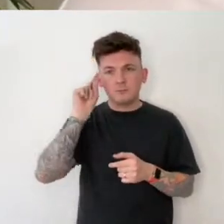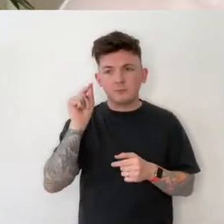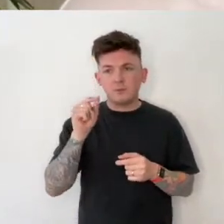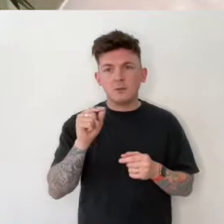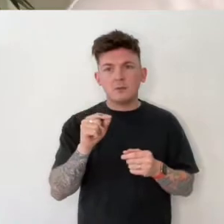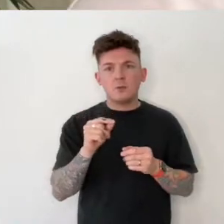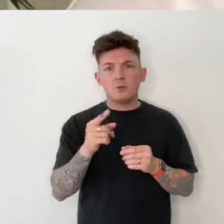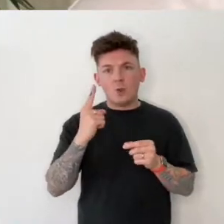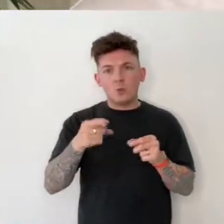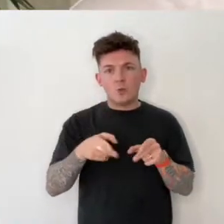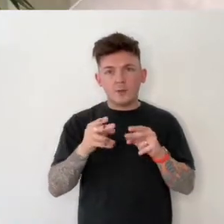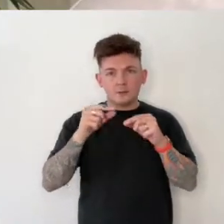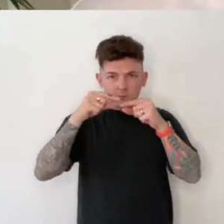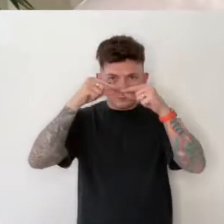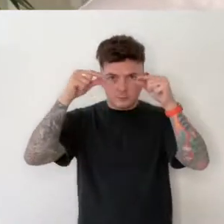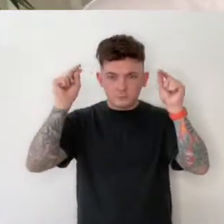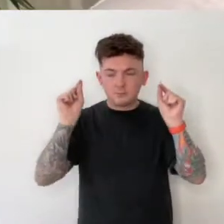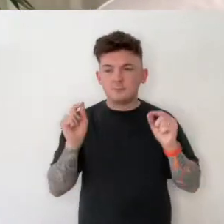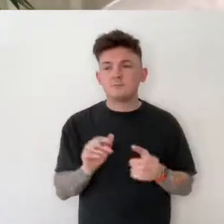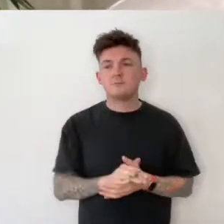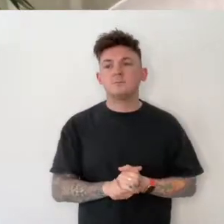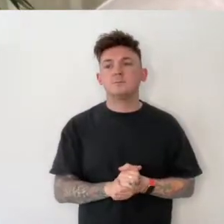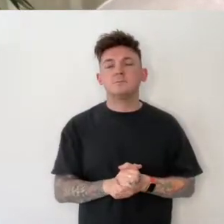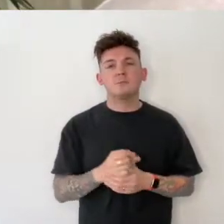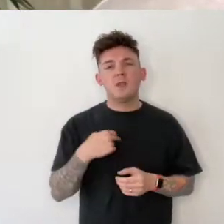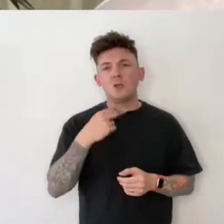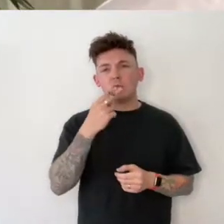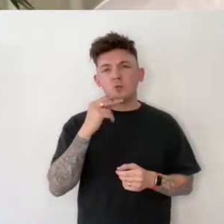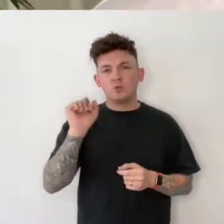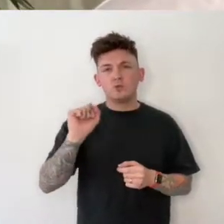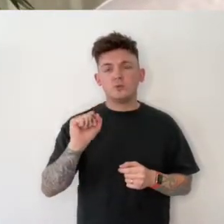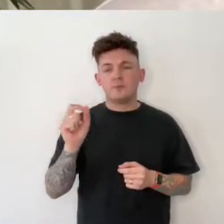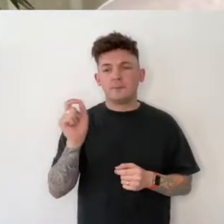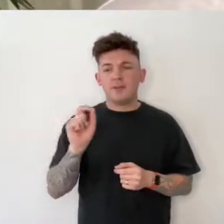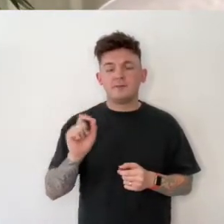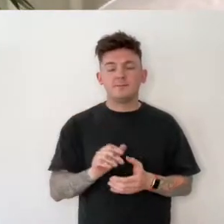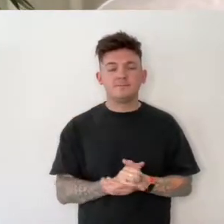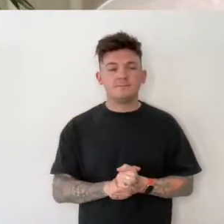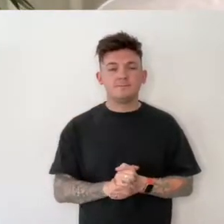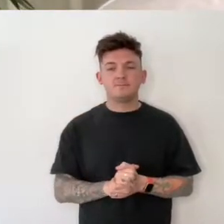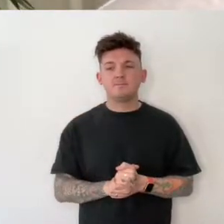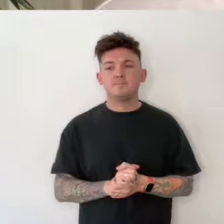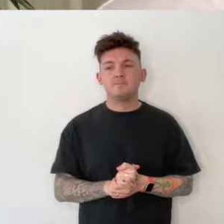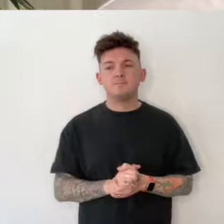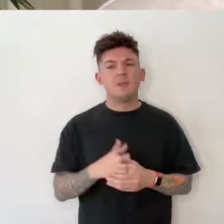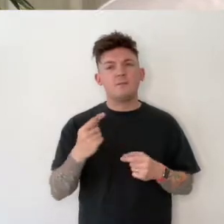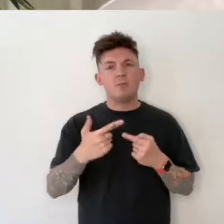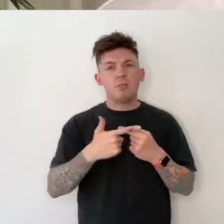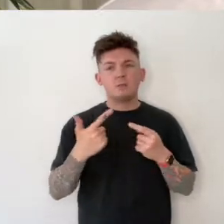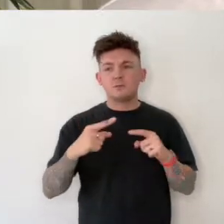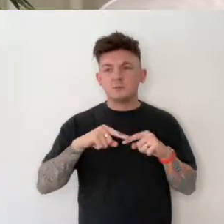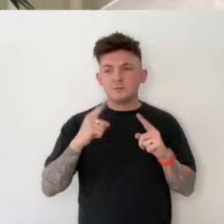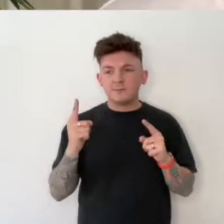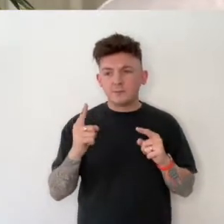nicely. i either use a crayon, there is also you can get a variety of like little pens.